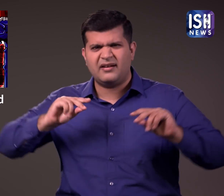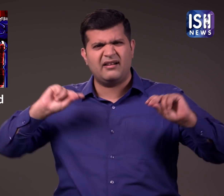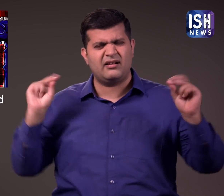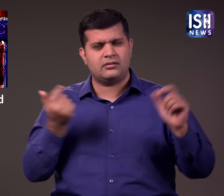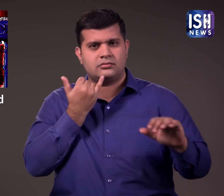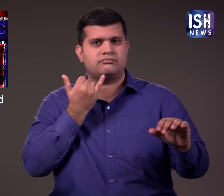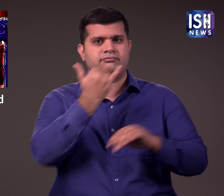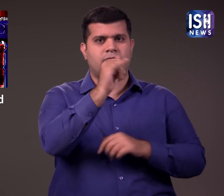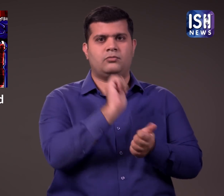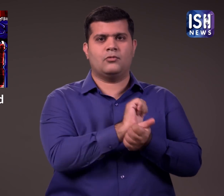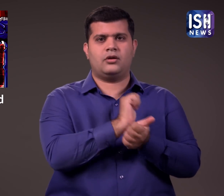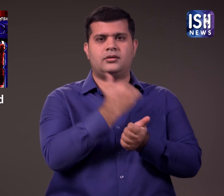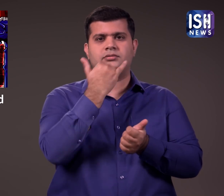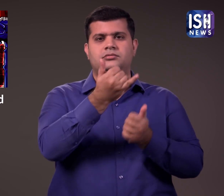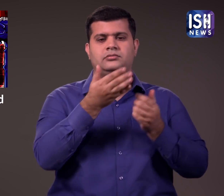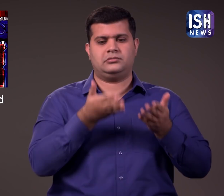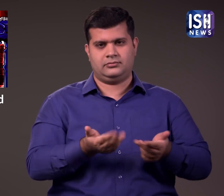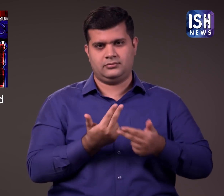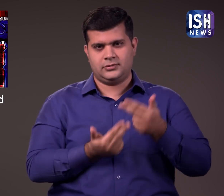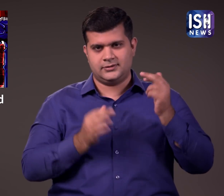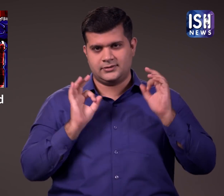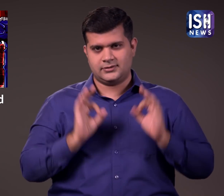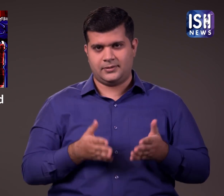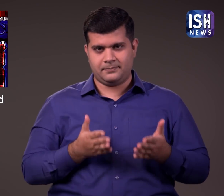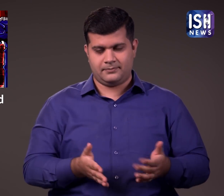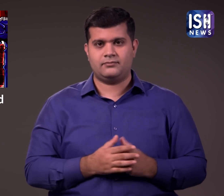The counsellor then filed a complaint.